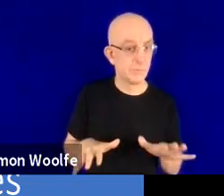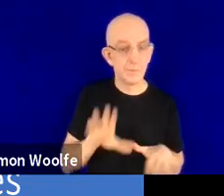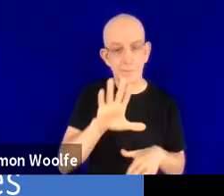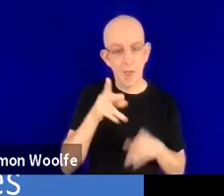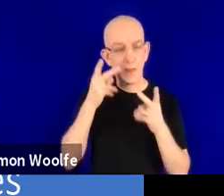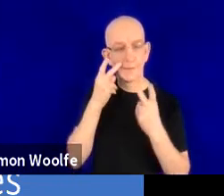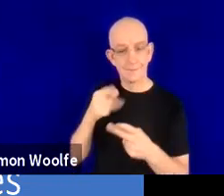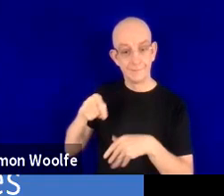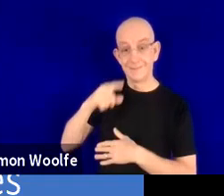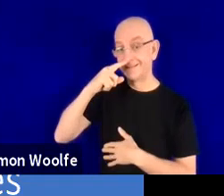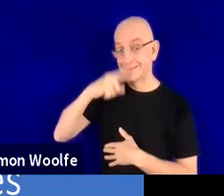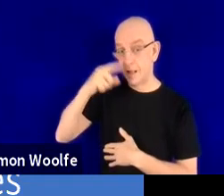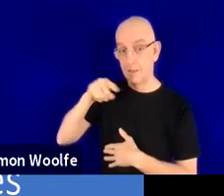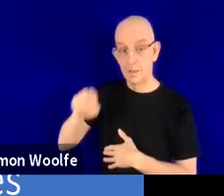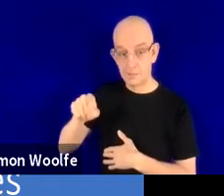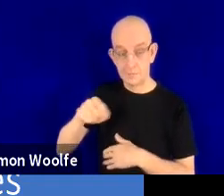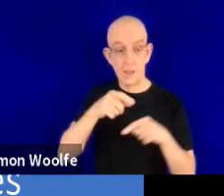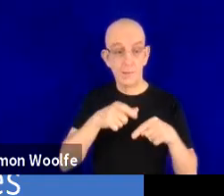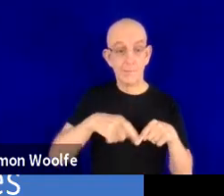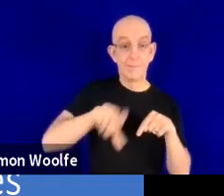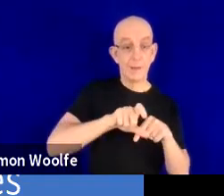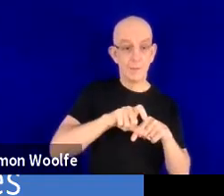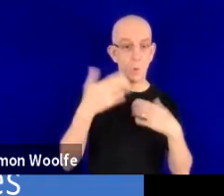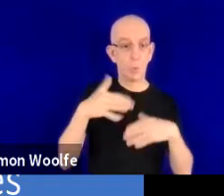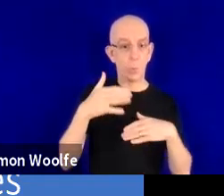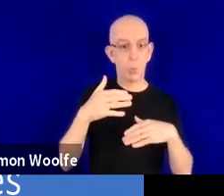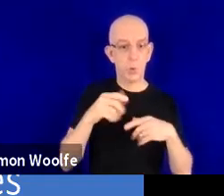The Georgia top up in the South Africans also not insignificant